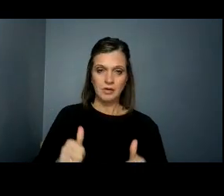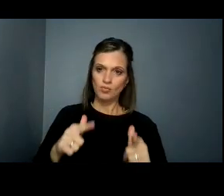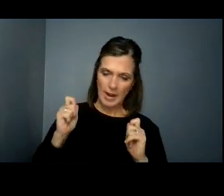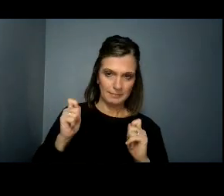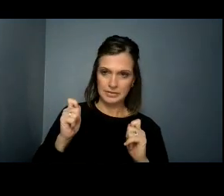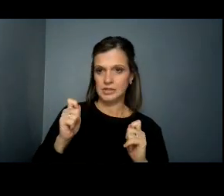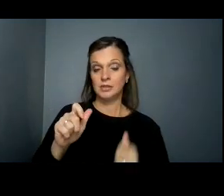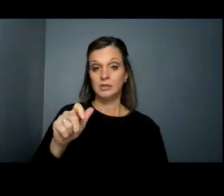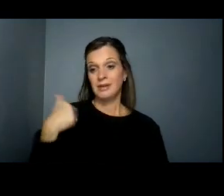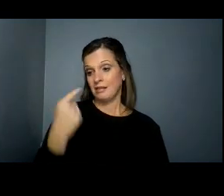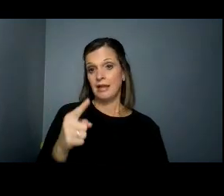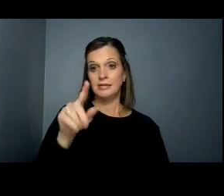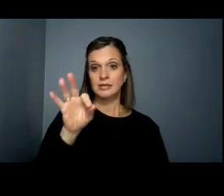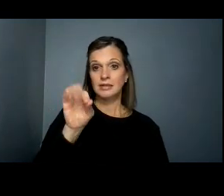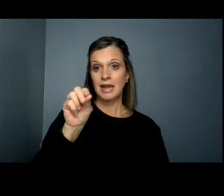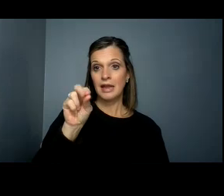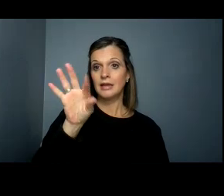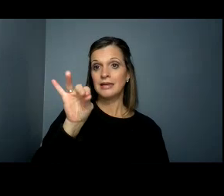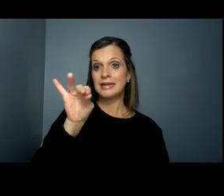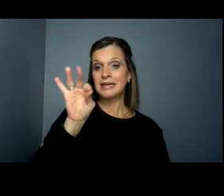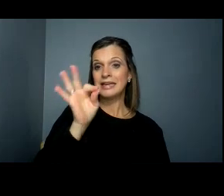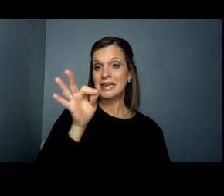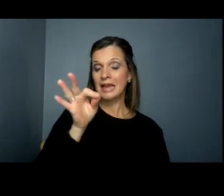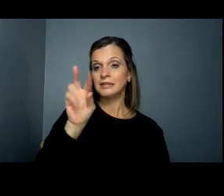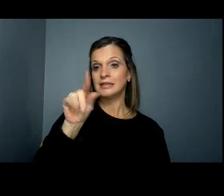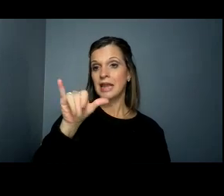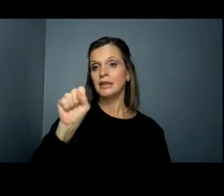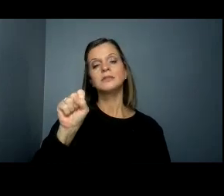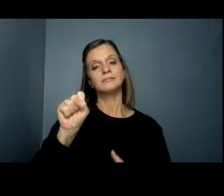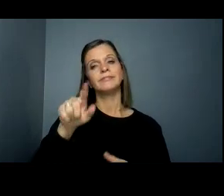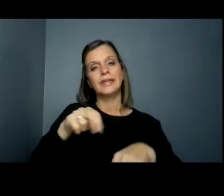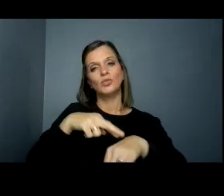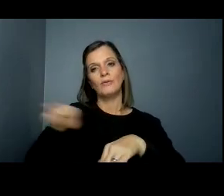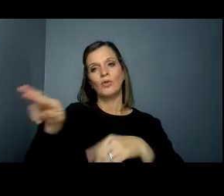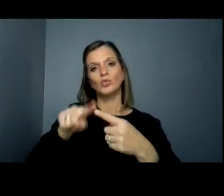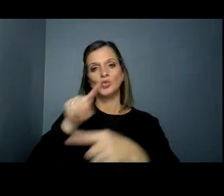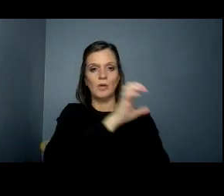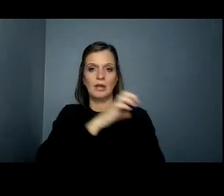Then we really need to get them to the clinic because that's something that may be active